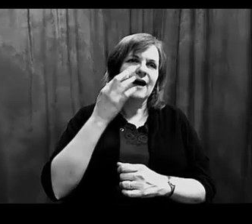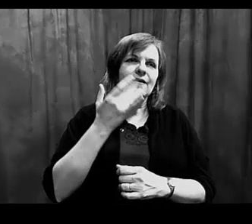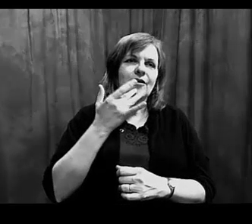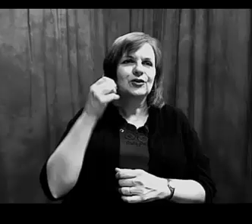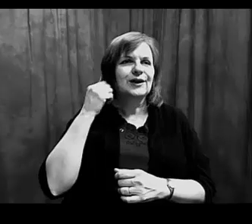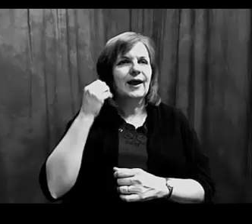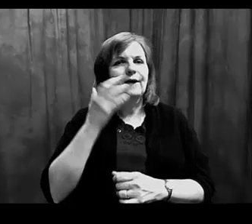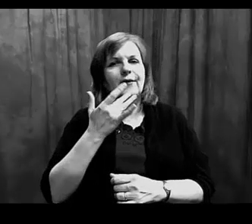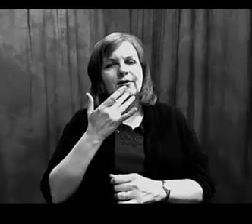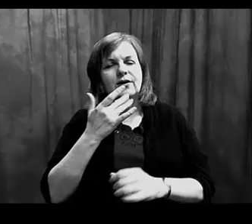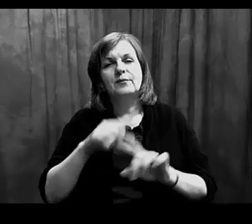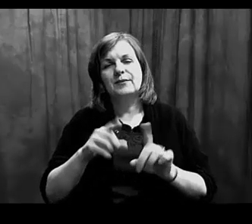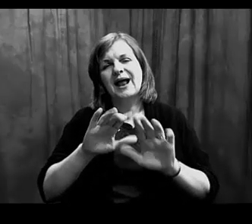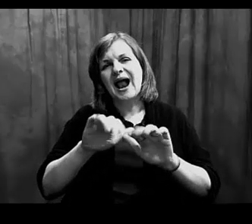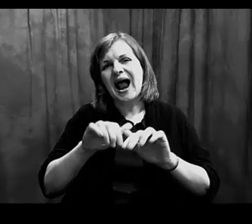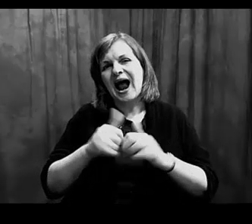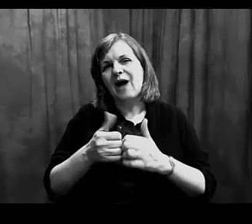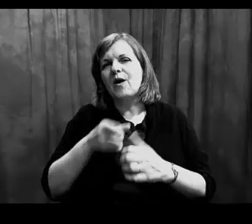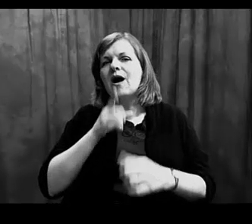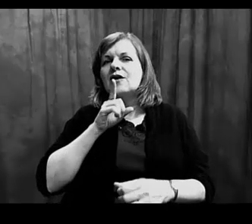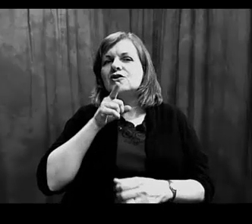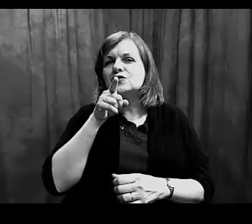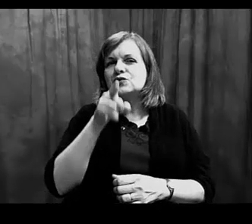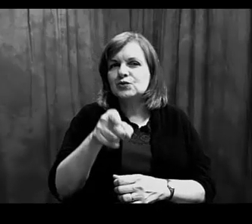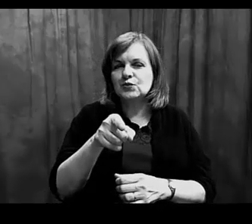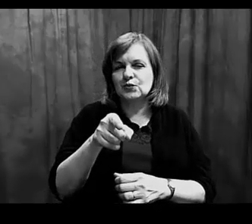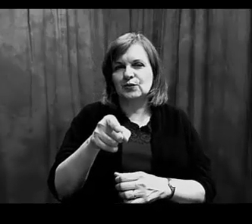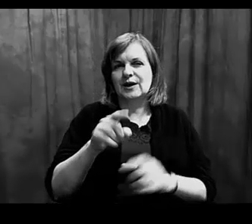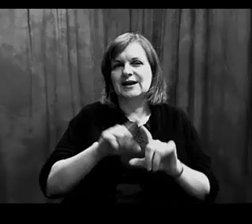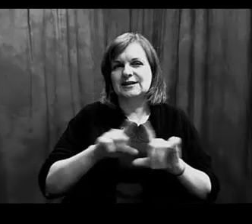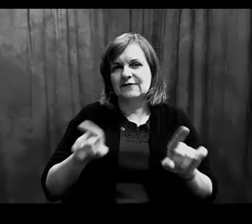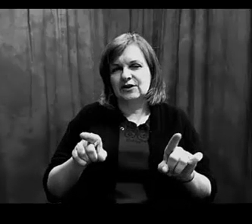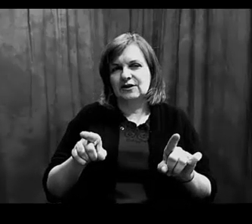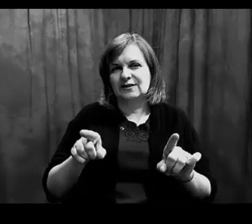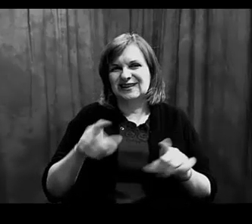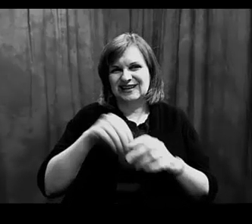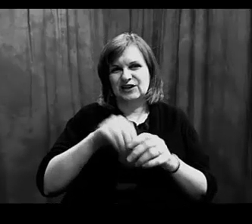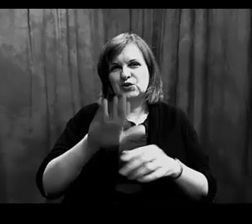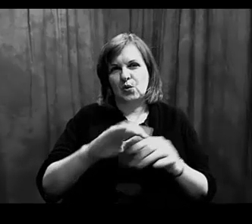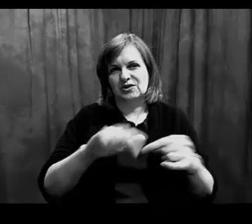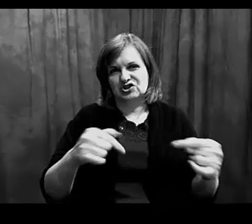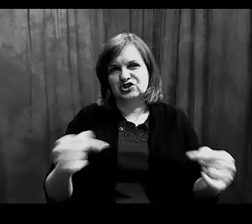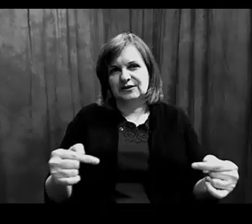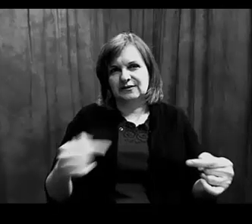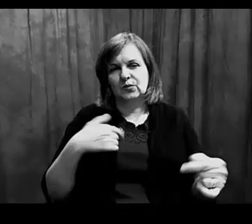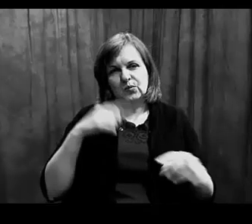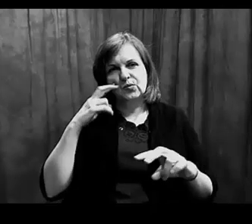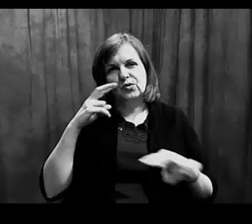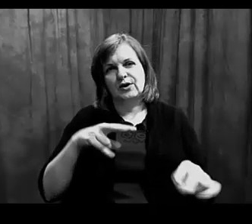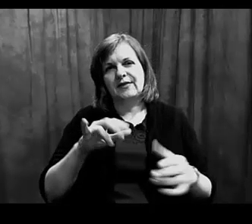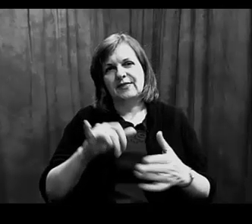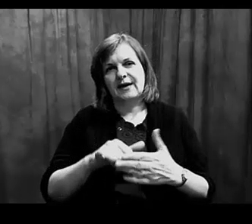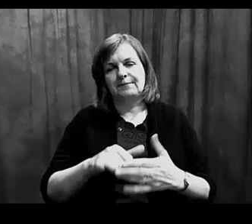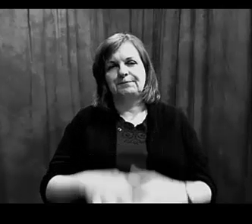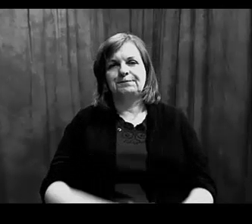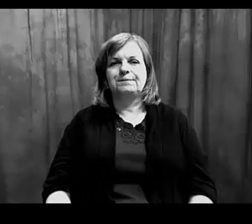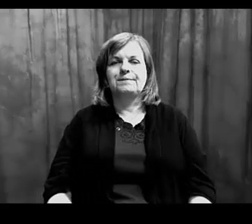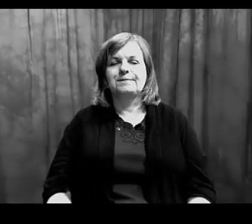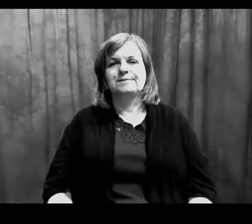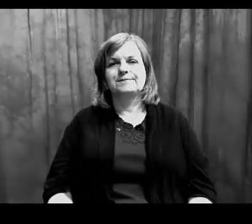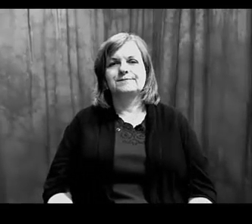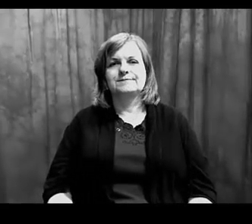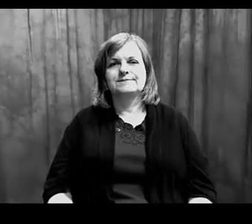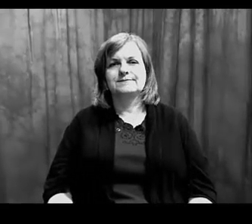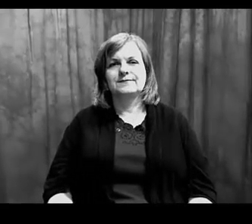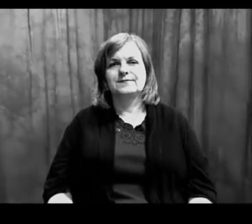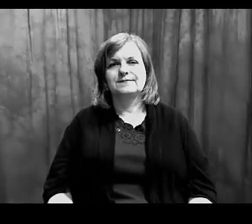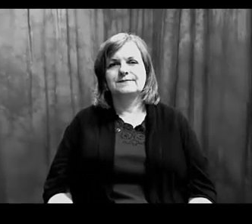different interactions different community structures - how diversity and kinship play a very important role in evolution